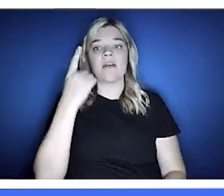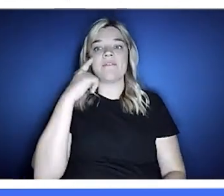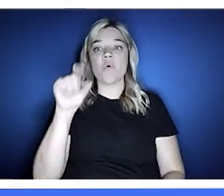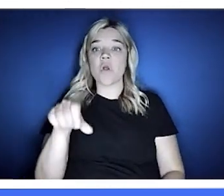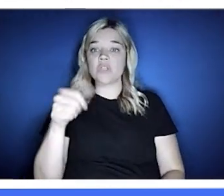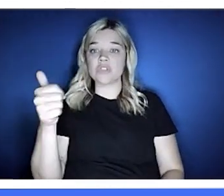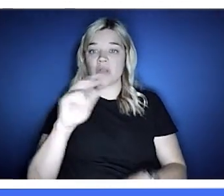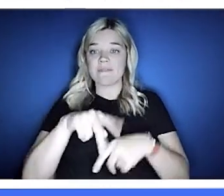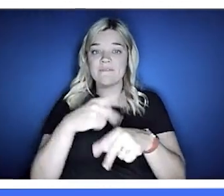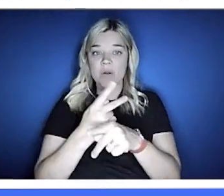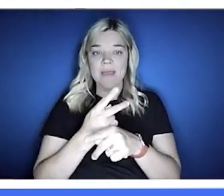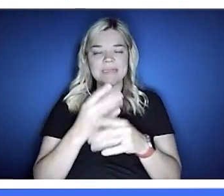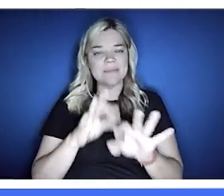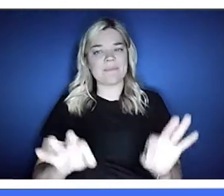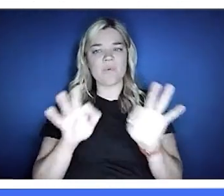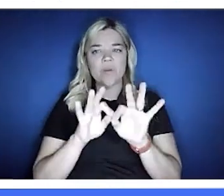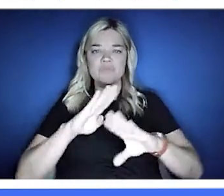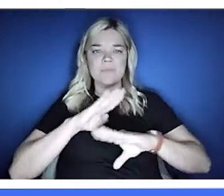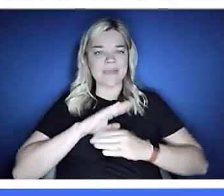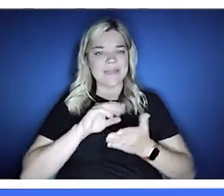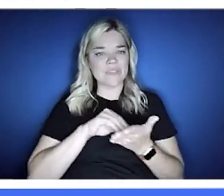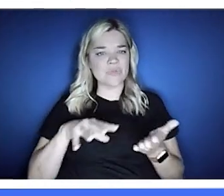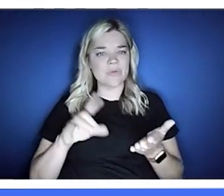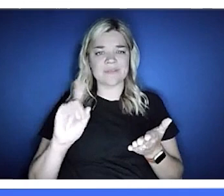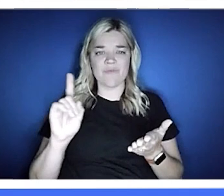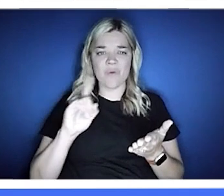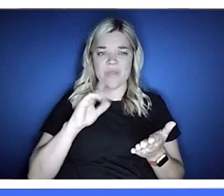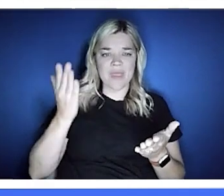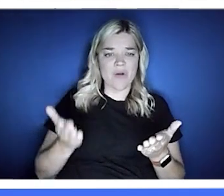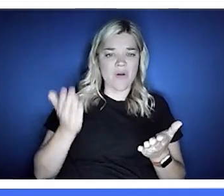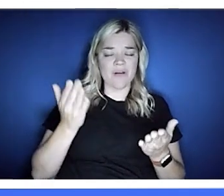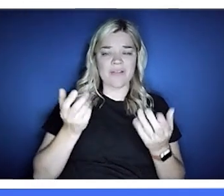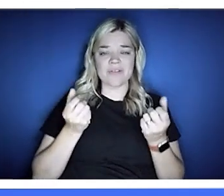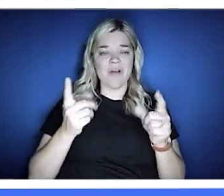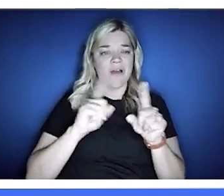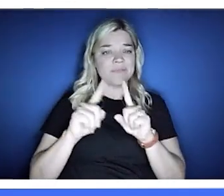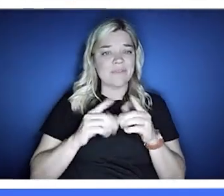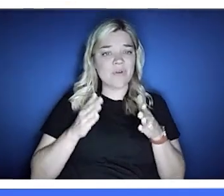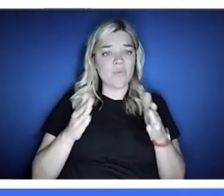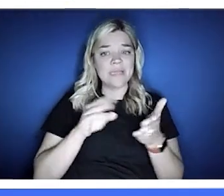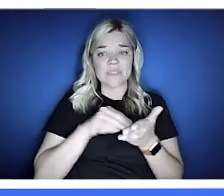to meet the student where they are and what their needs are. There's a lot of different ways that a student can access a test.